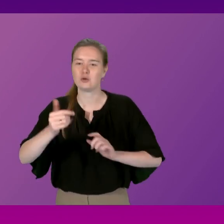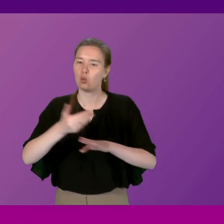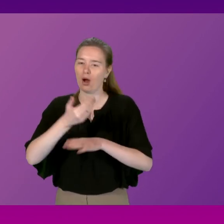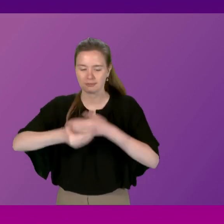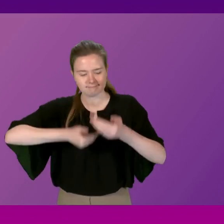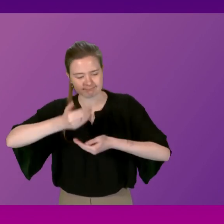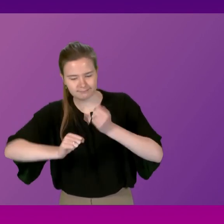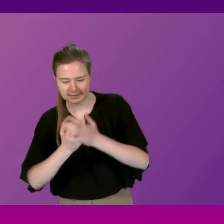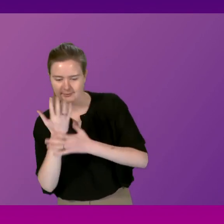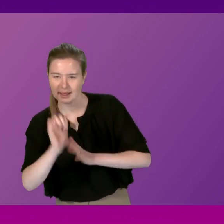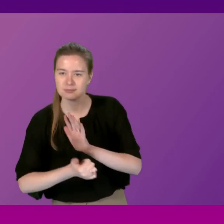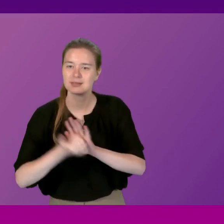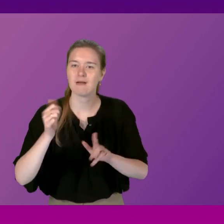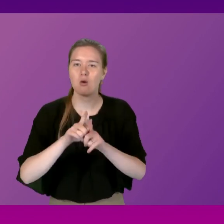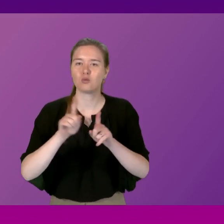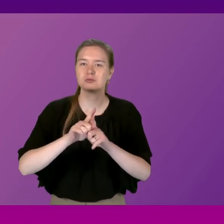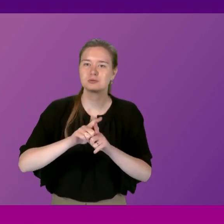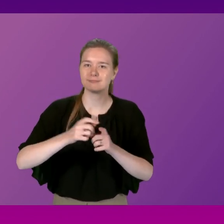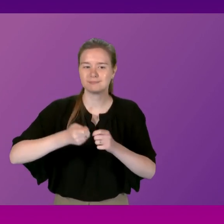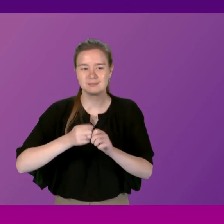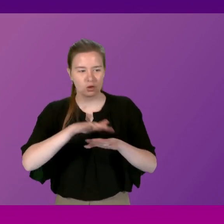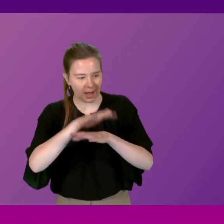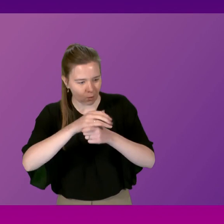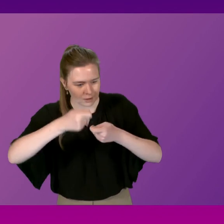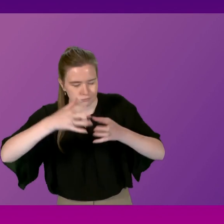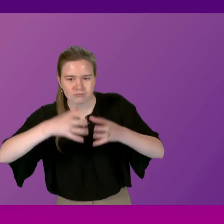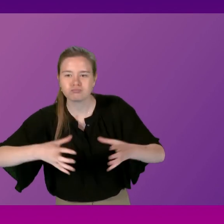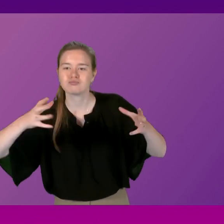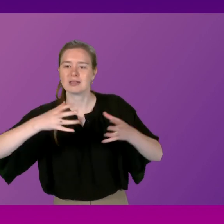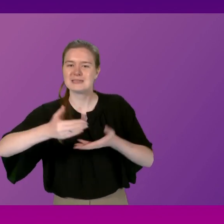develop their skills and expand their networks in a place of safety.